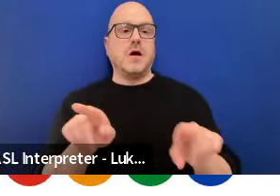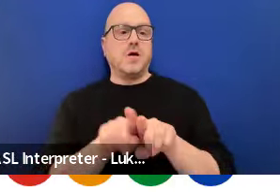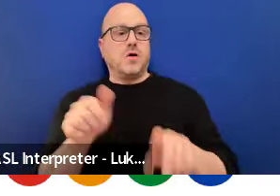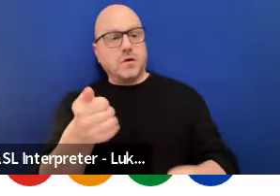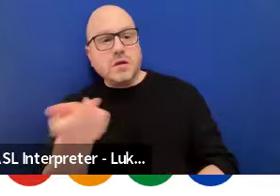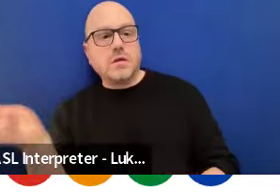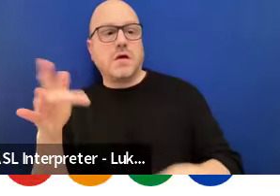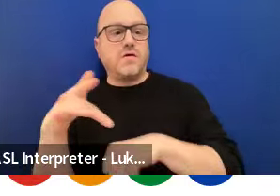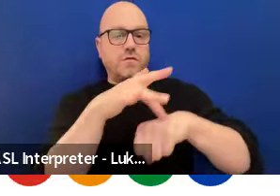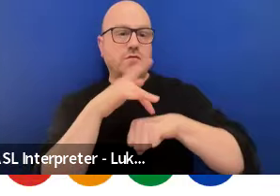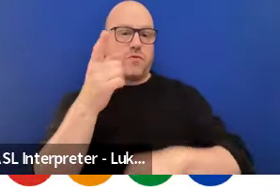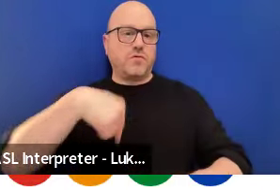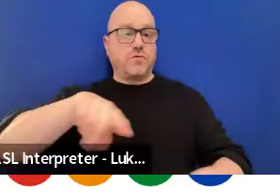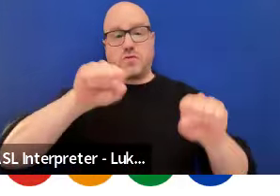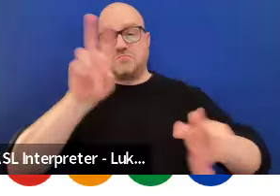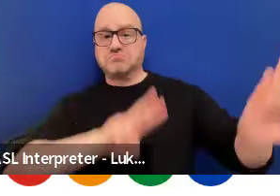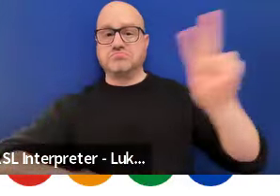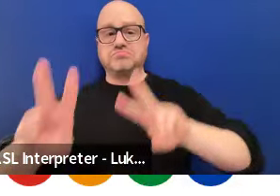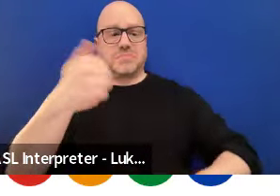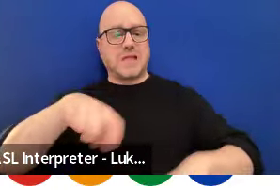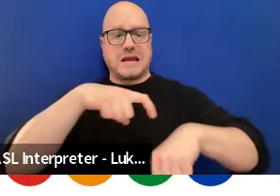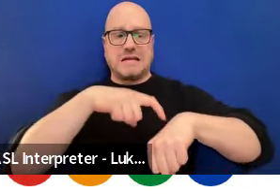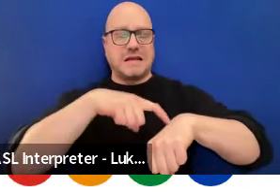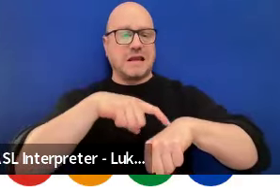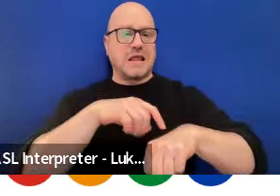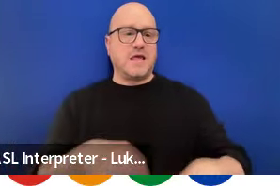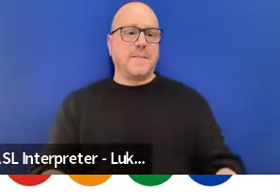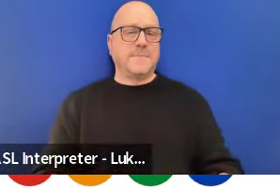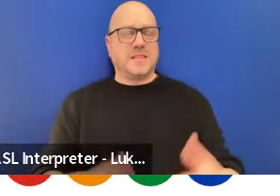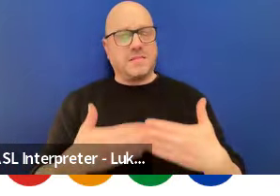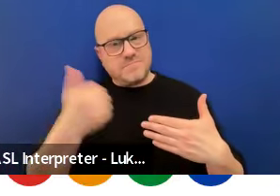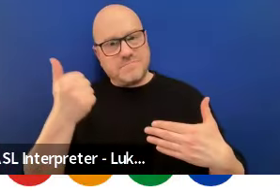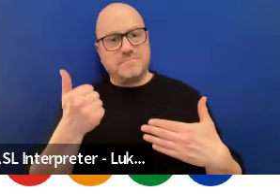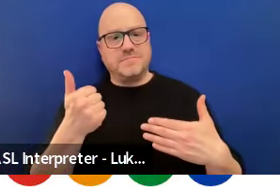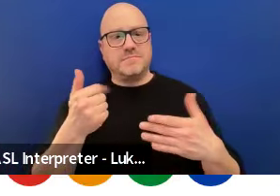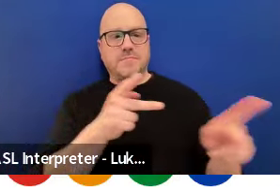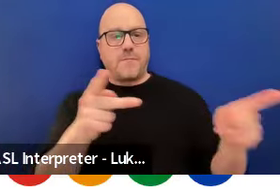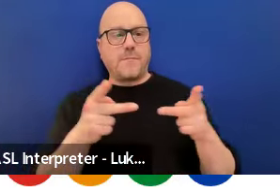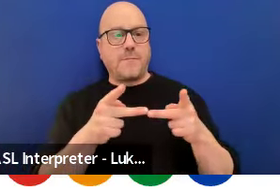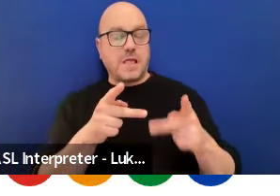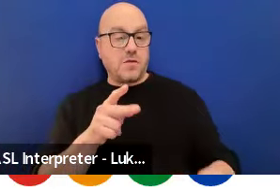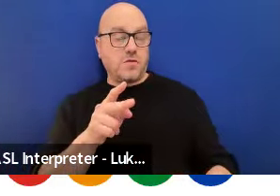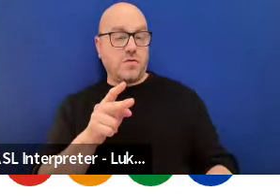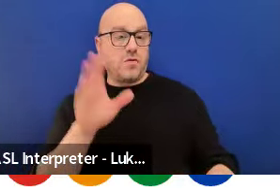MBTA.COM. WE HAVE A BUNCH OF RESOURCES